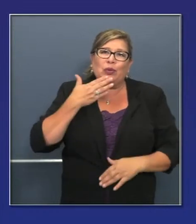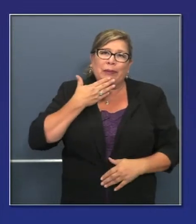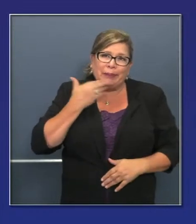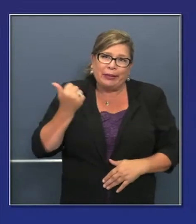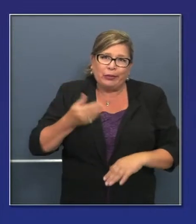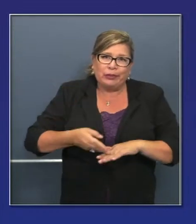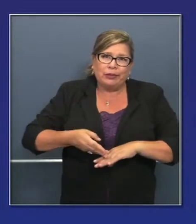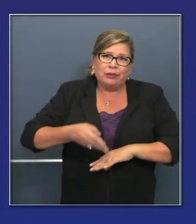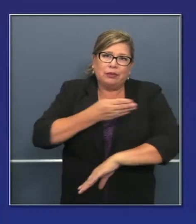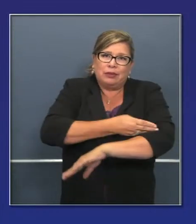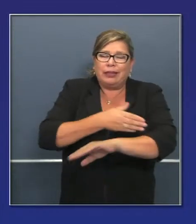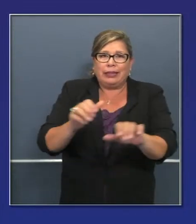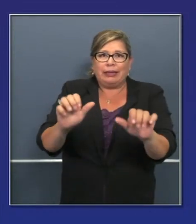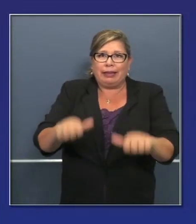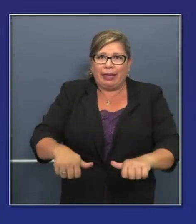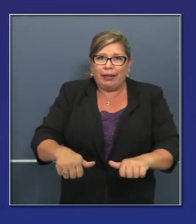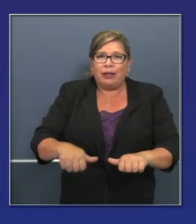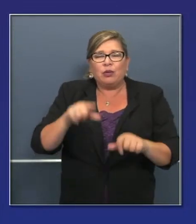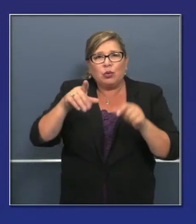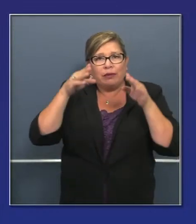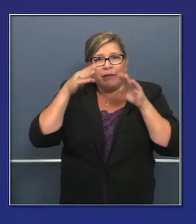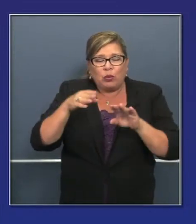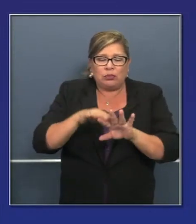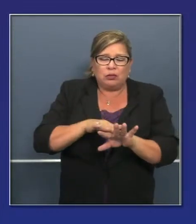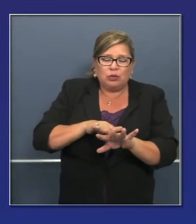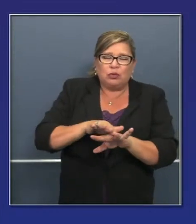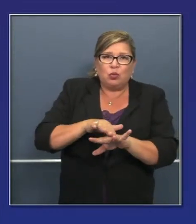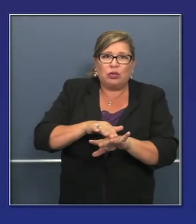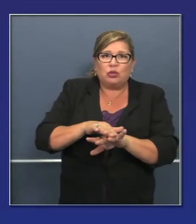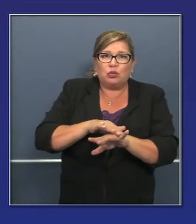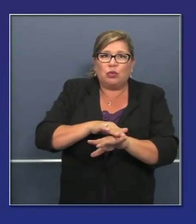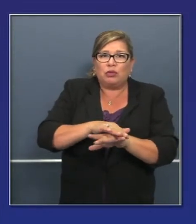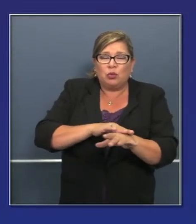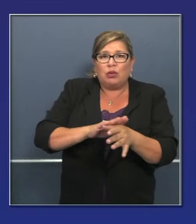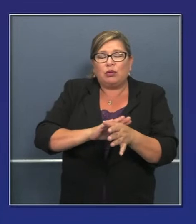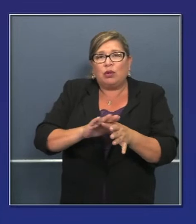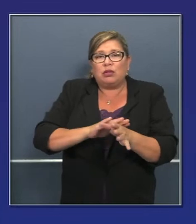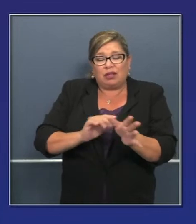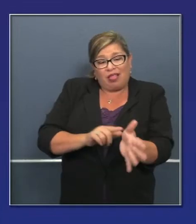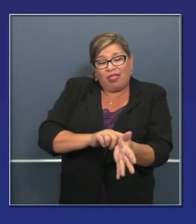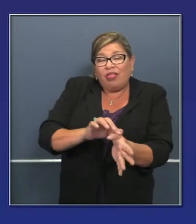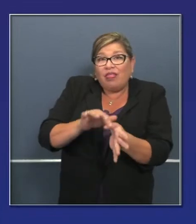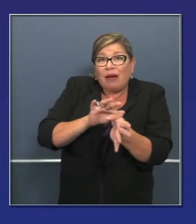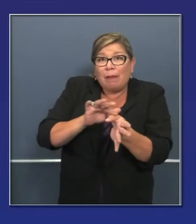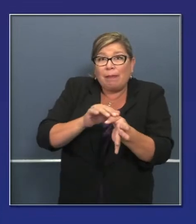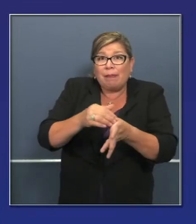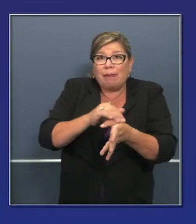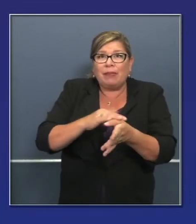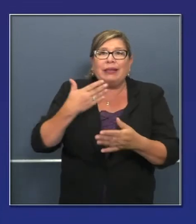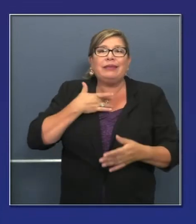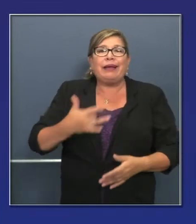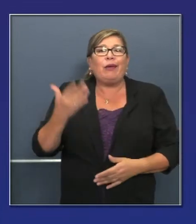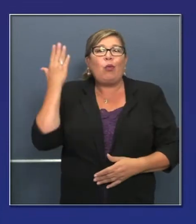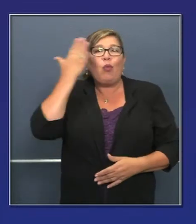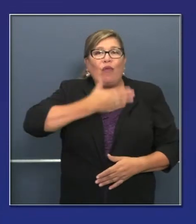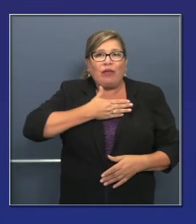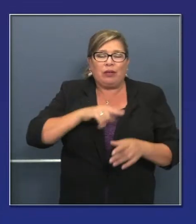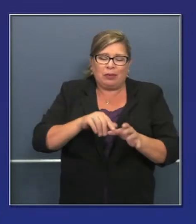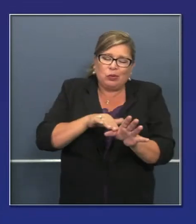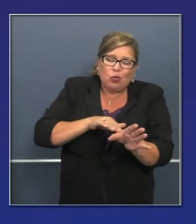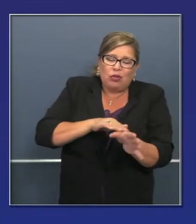can focus in between the fingers and focus on the thumbs which are often overlooked in the back of